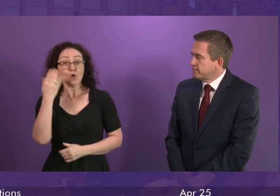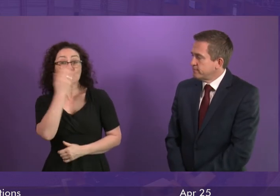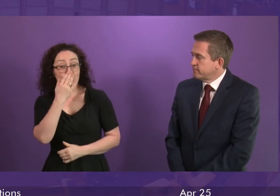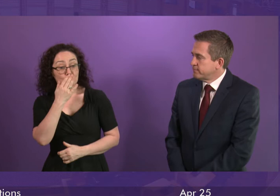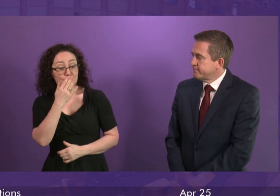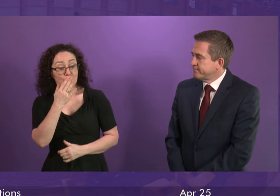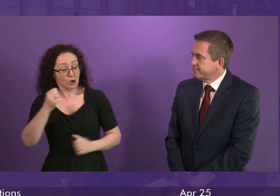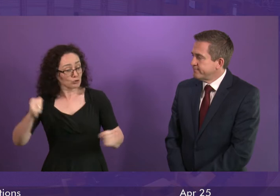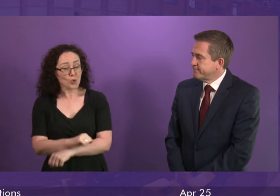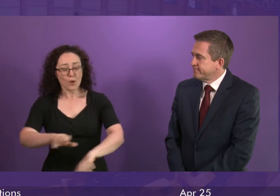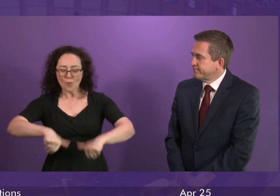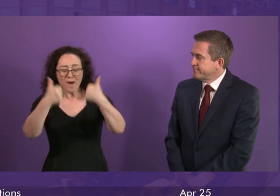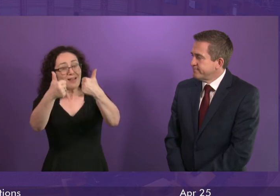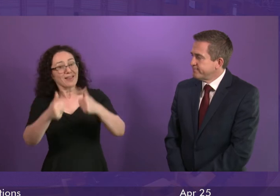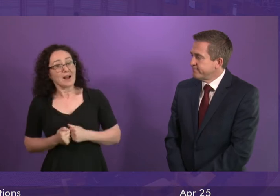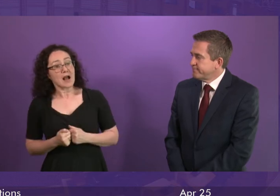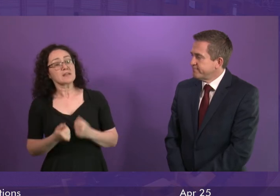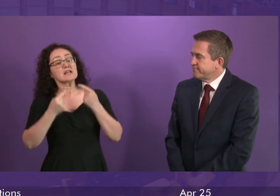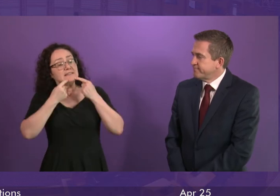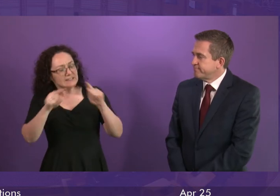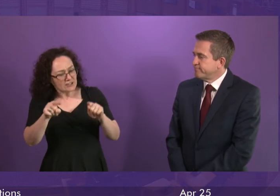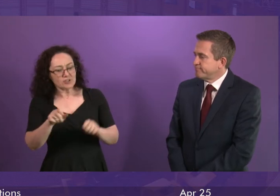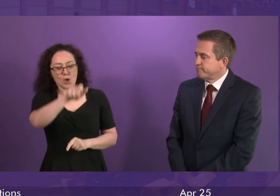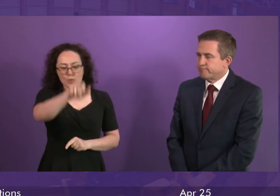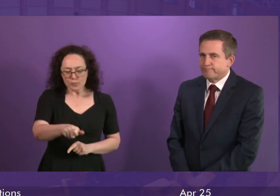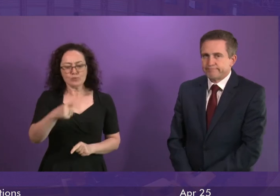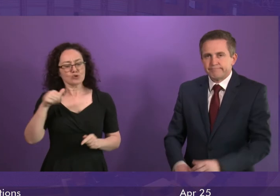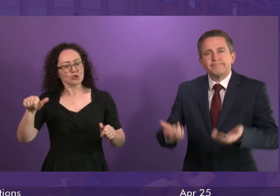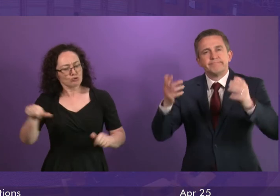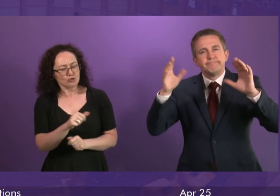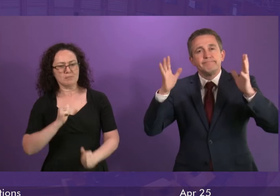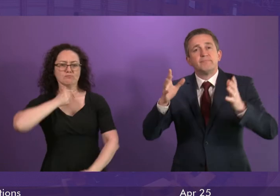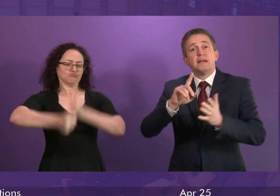performing well, and they and their teachers should be congratulated on it.